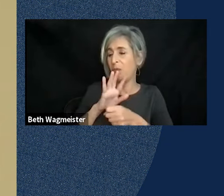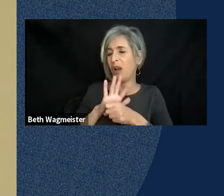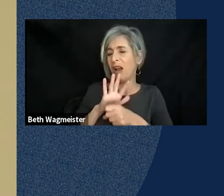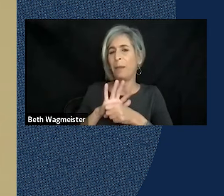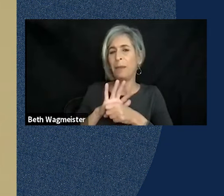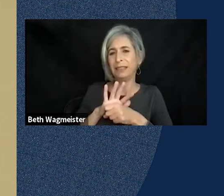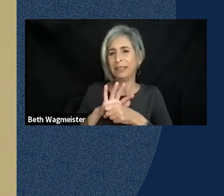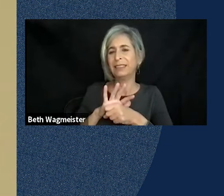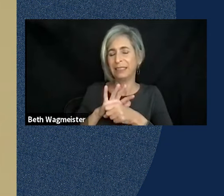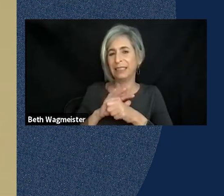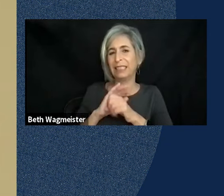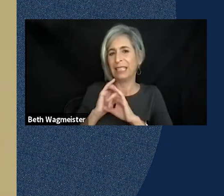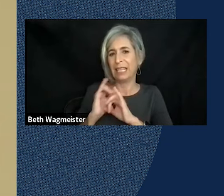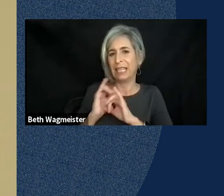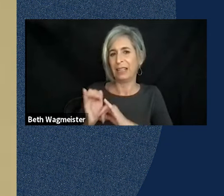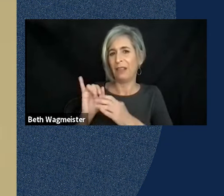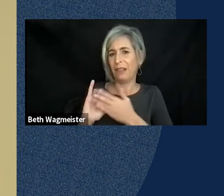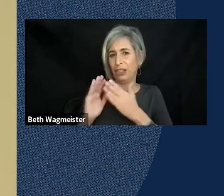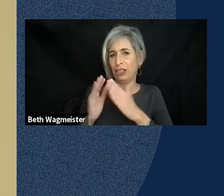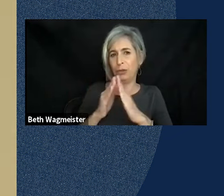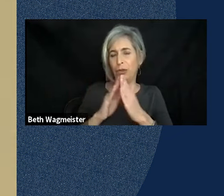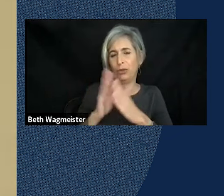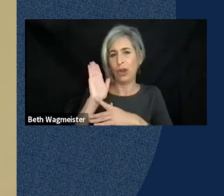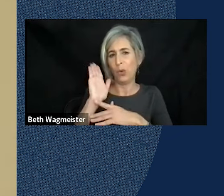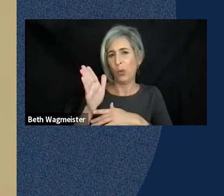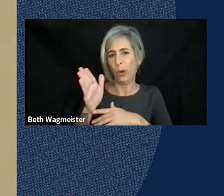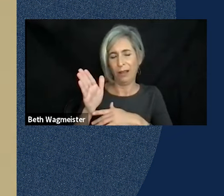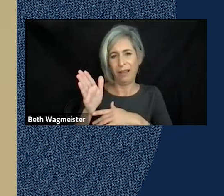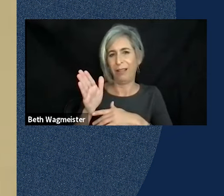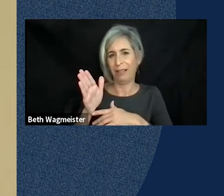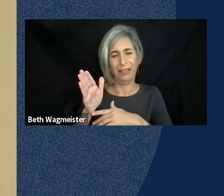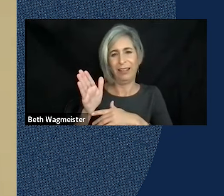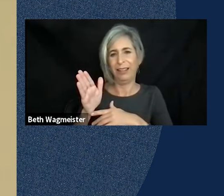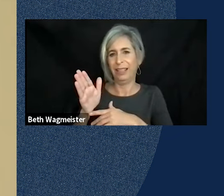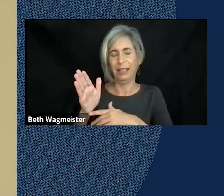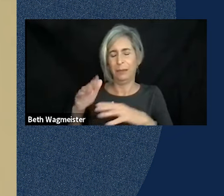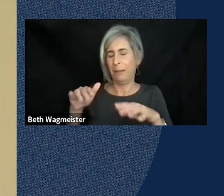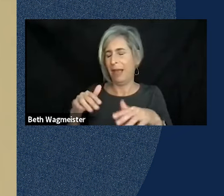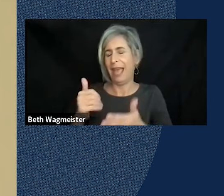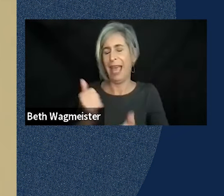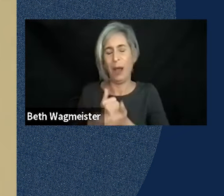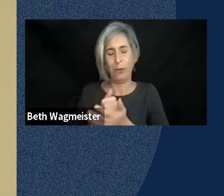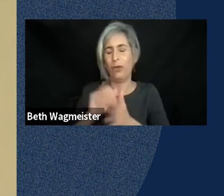of individuals in that community will blow us out of the water and blow you out of the water. They're phenomenal.